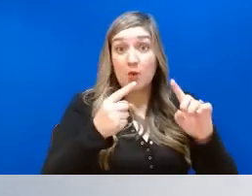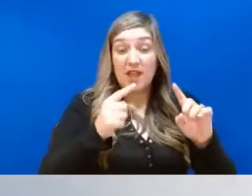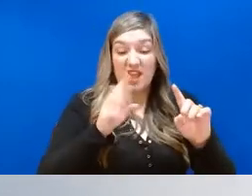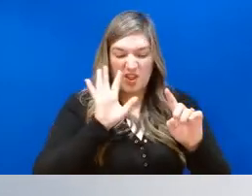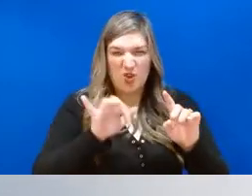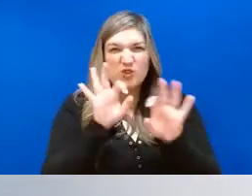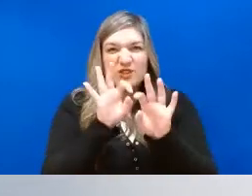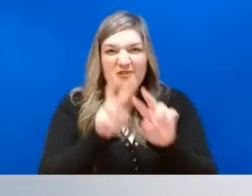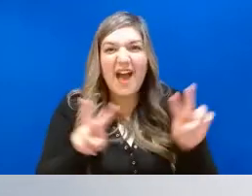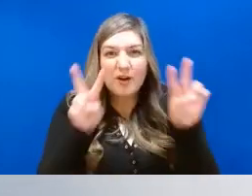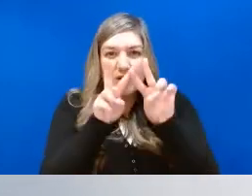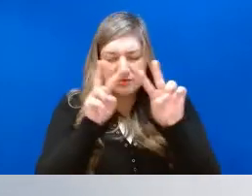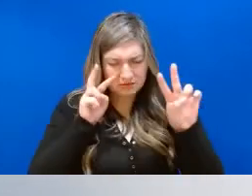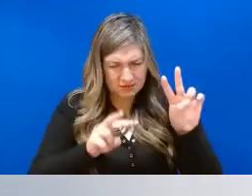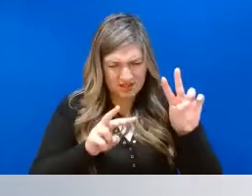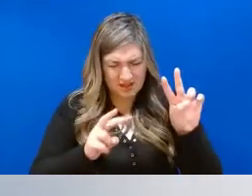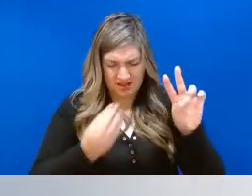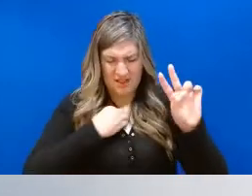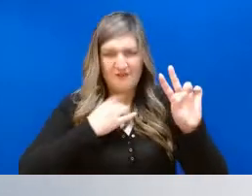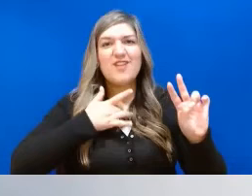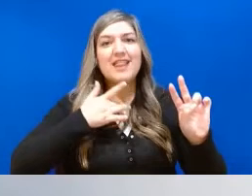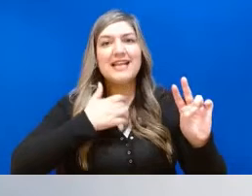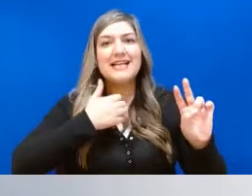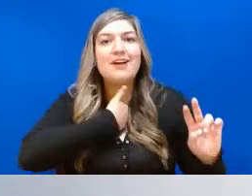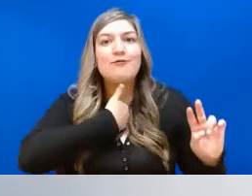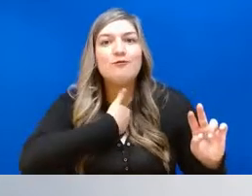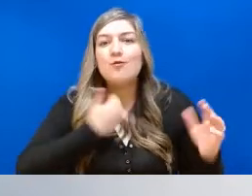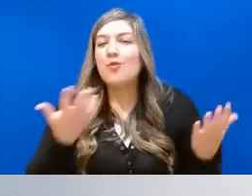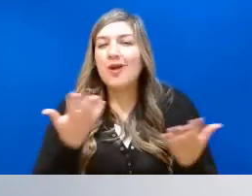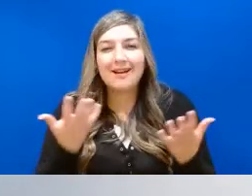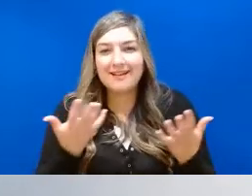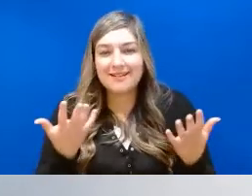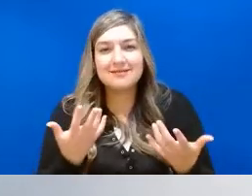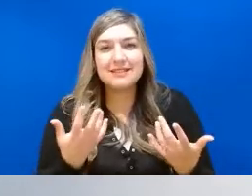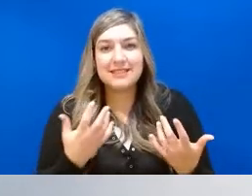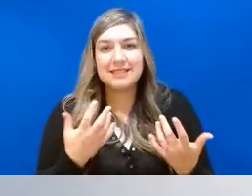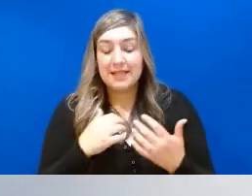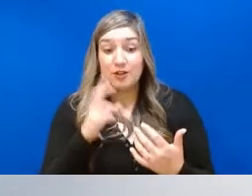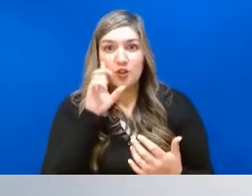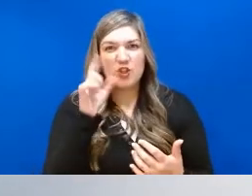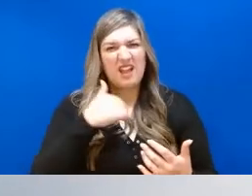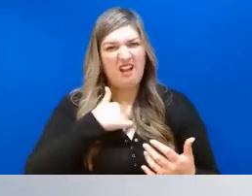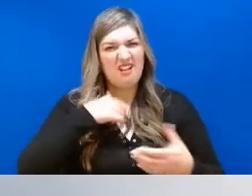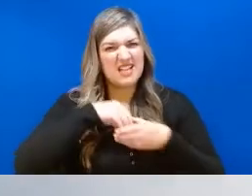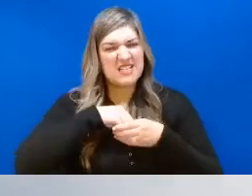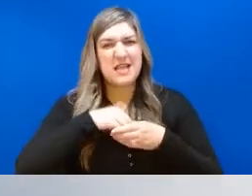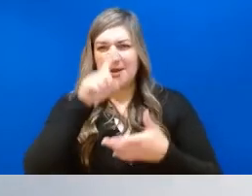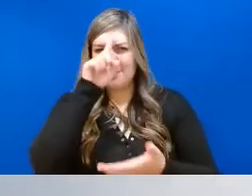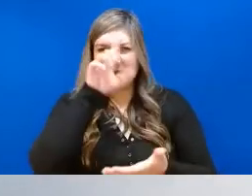And do they reflect what you stand for? Next slide, please.